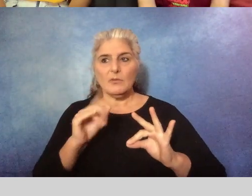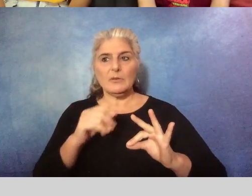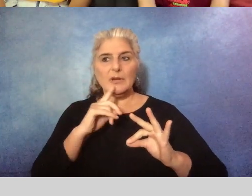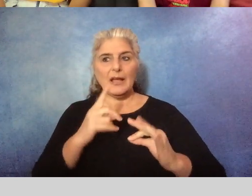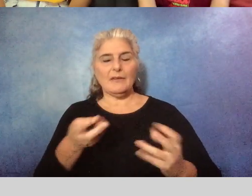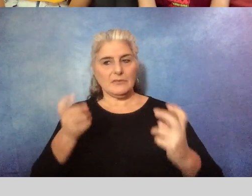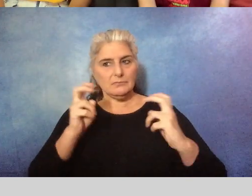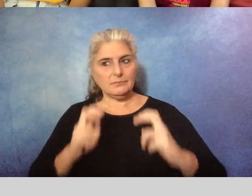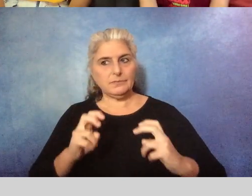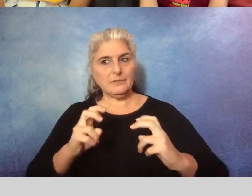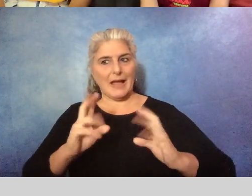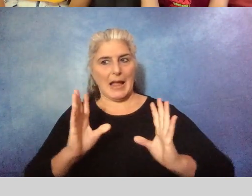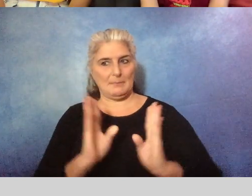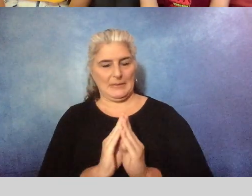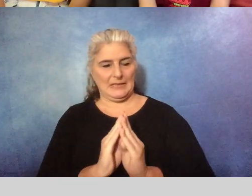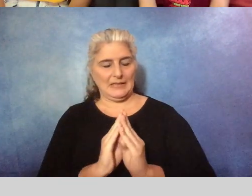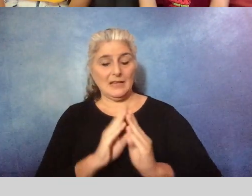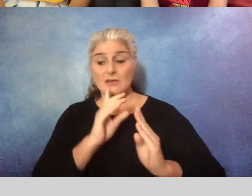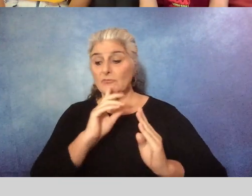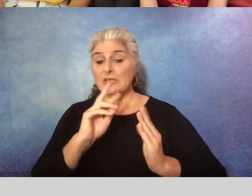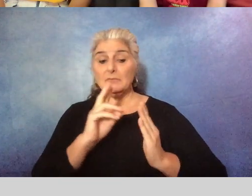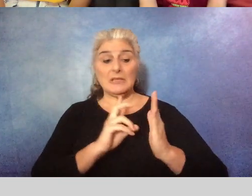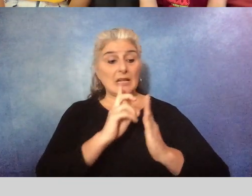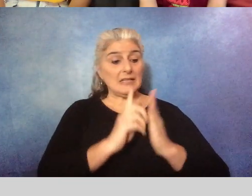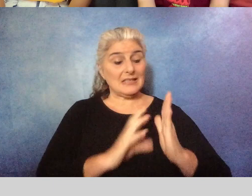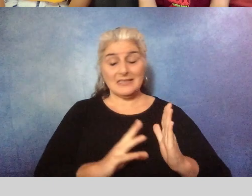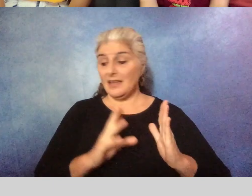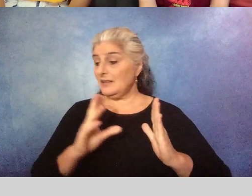And that's a phase where designers and developers